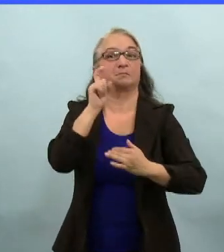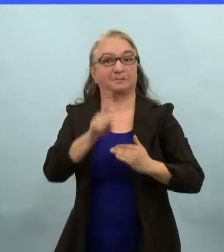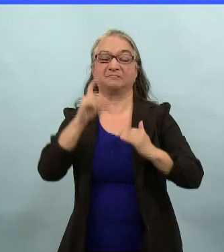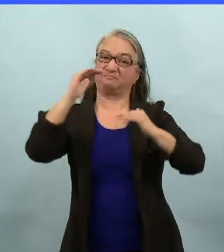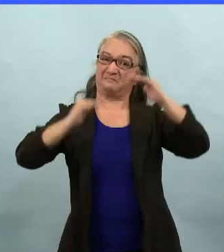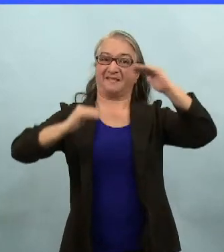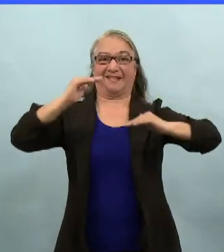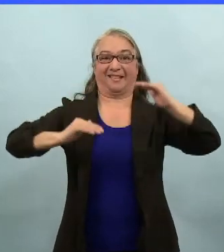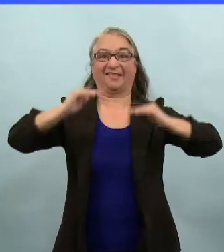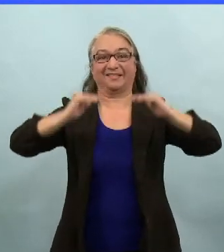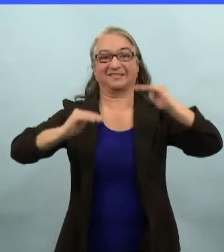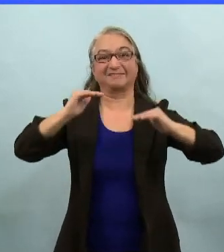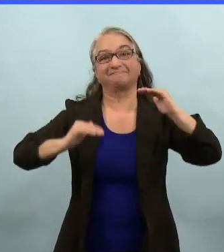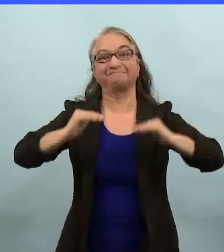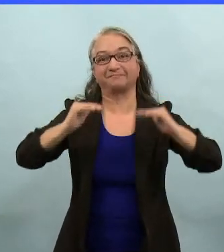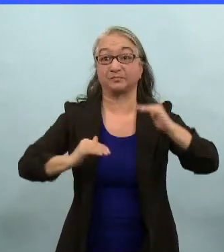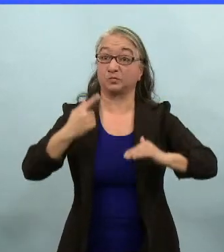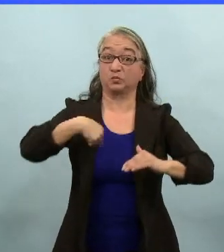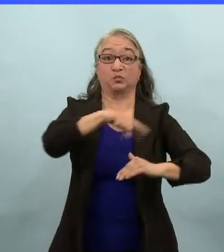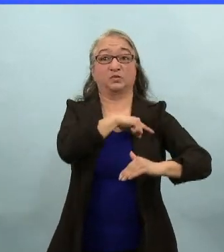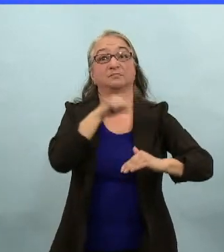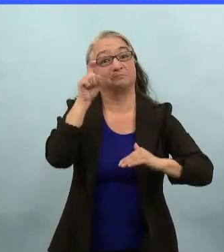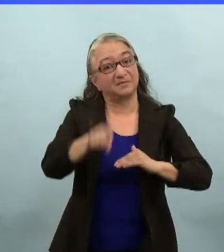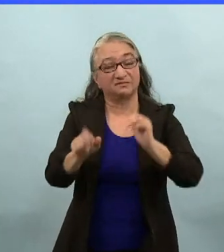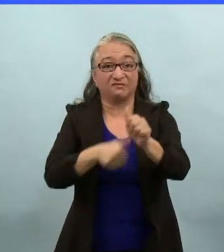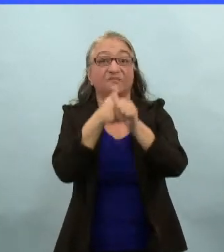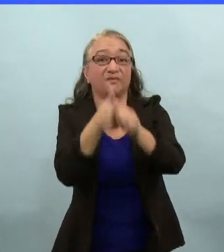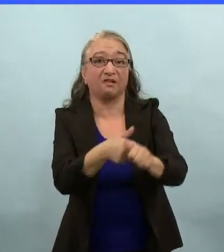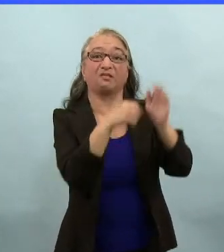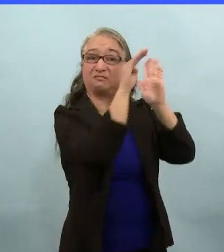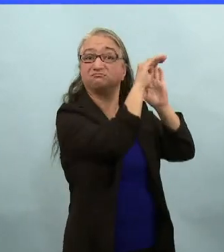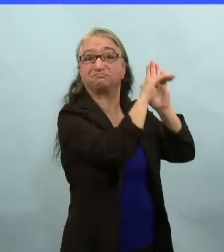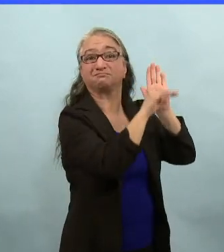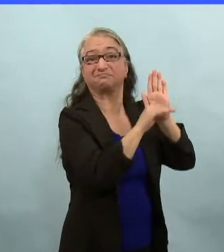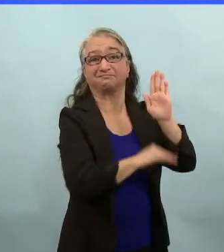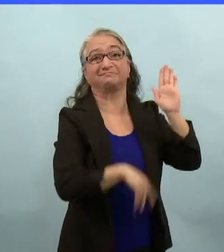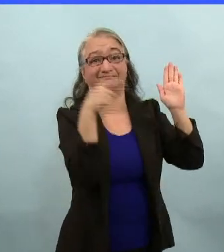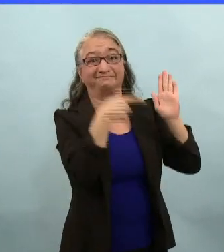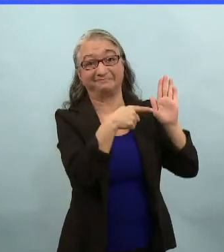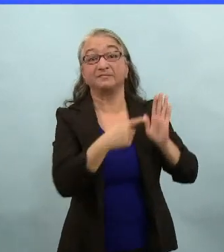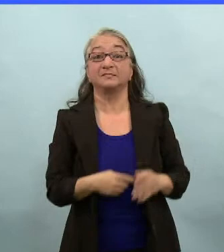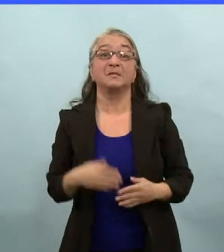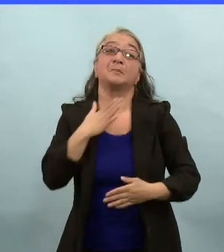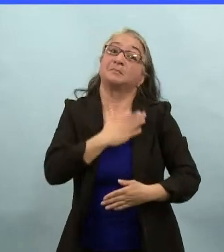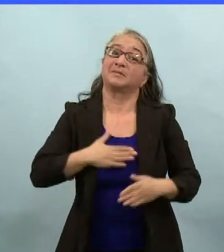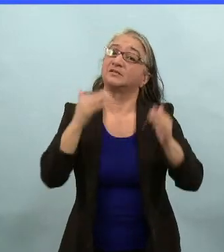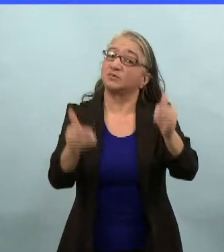follow the fundamentals mitigate your own risk and get fully vaccinated as a government we will